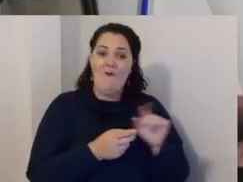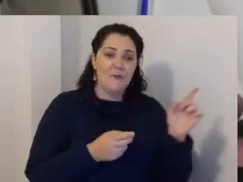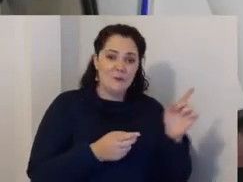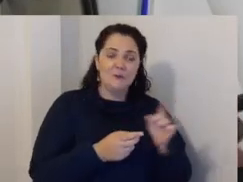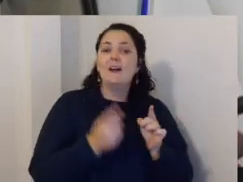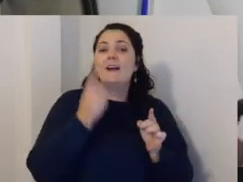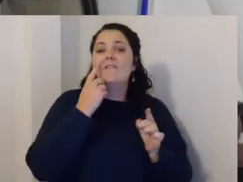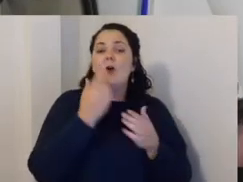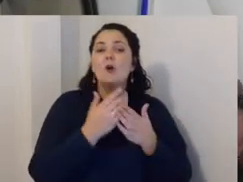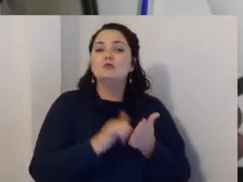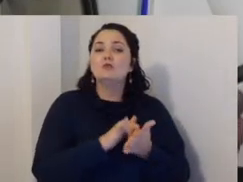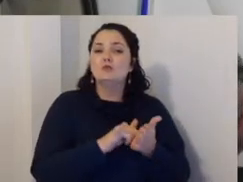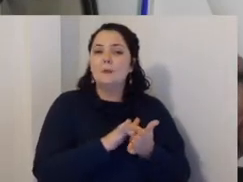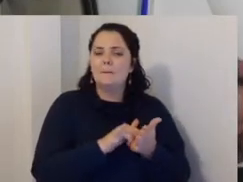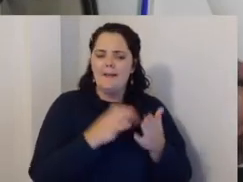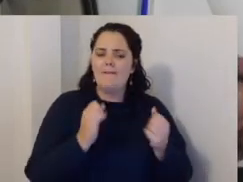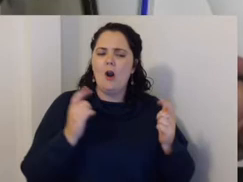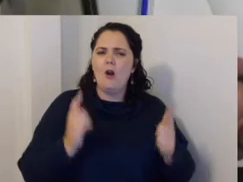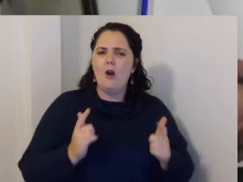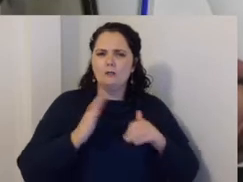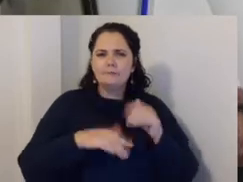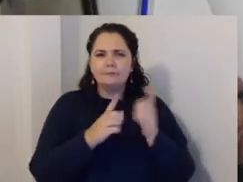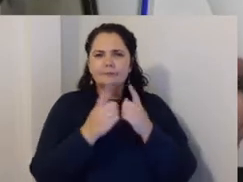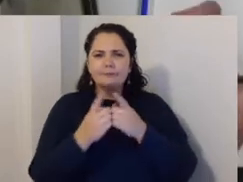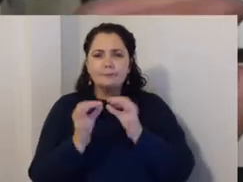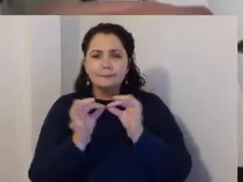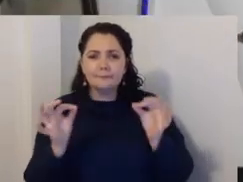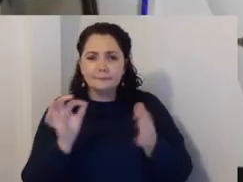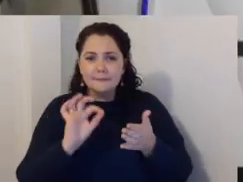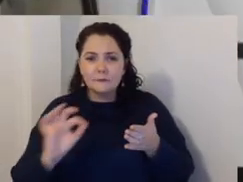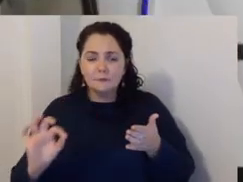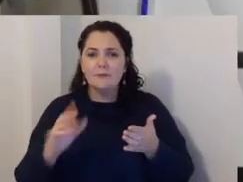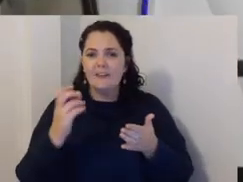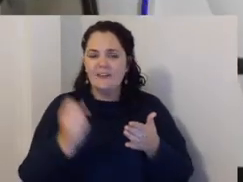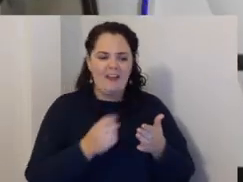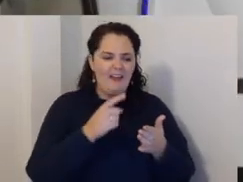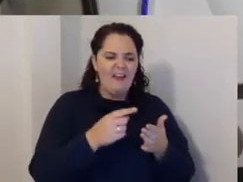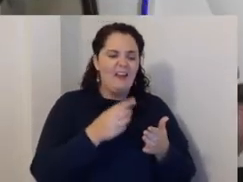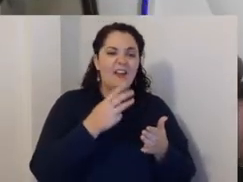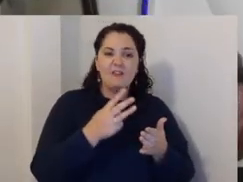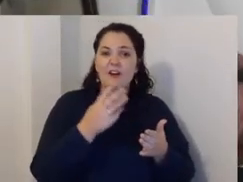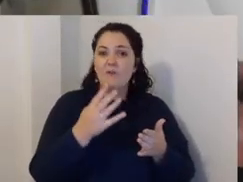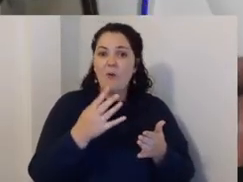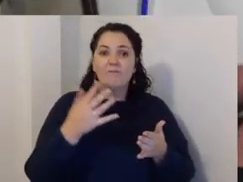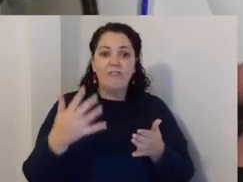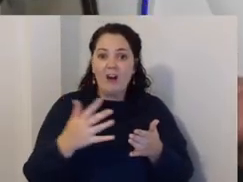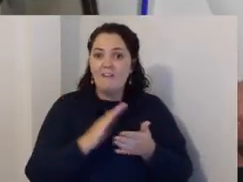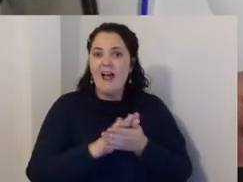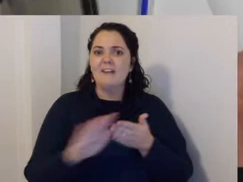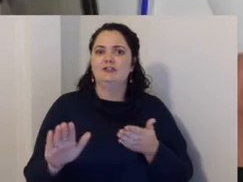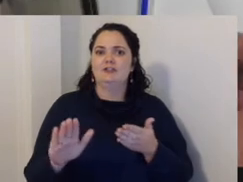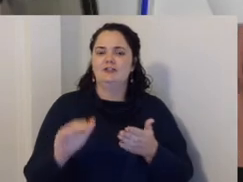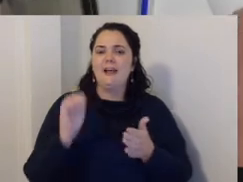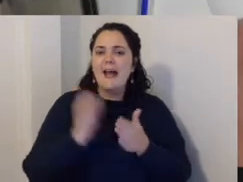between one and another. H is the least hard you can get, 2H, 3H, 4H, 5H and yet it's still a lot harder